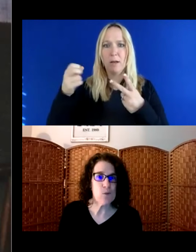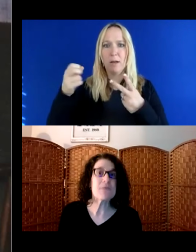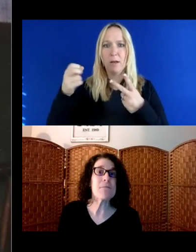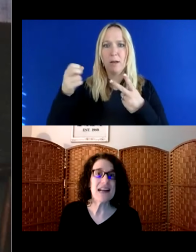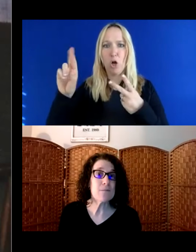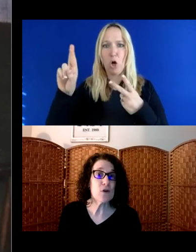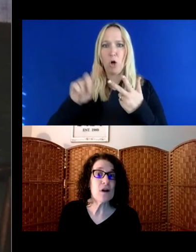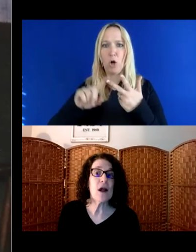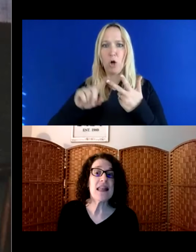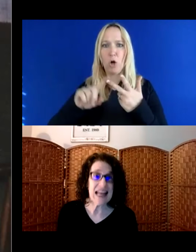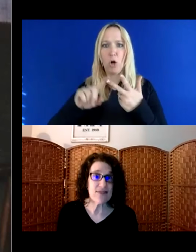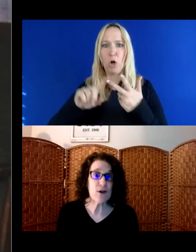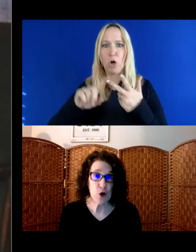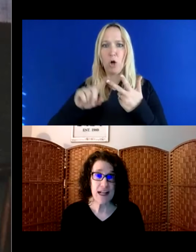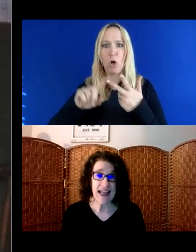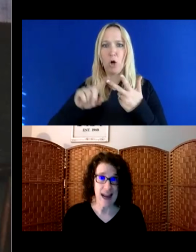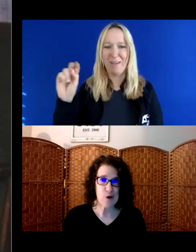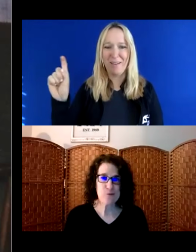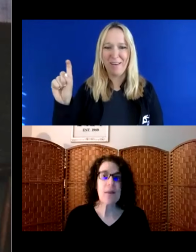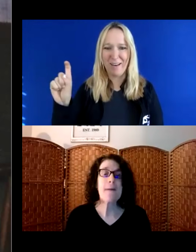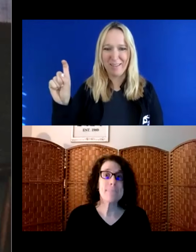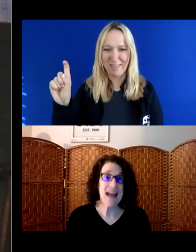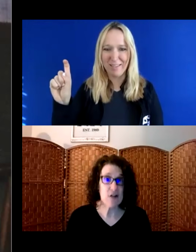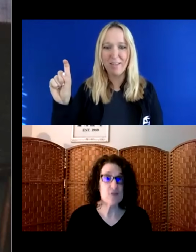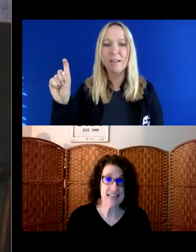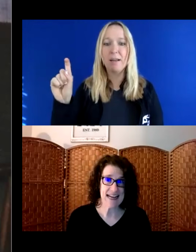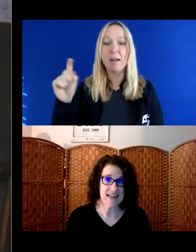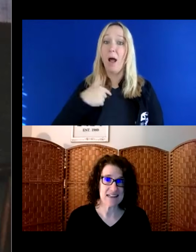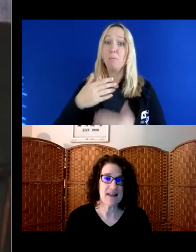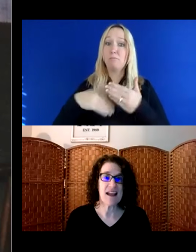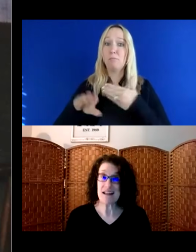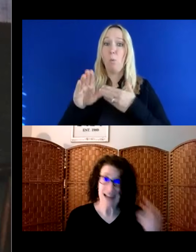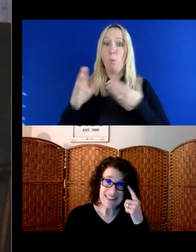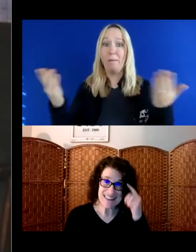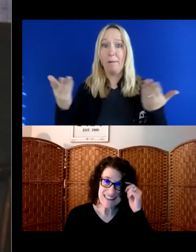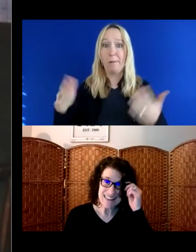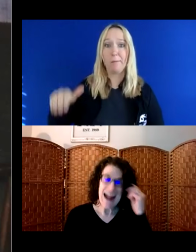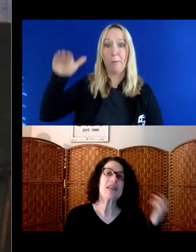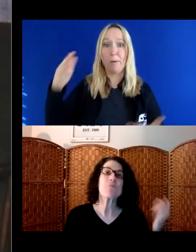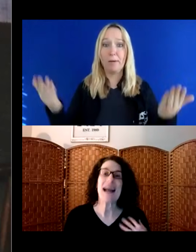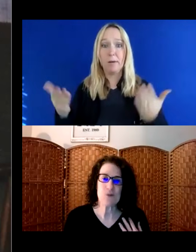with medium black curly hair, pale skin, glasses and a black sweater.